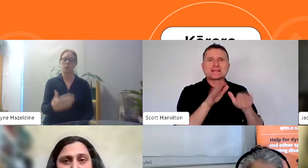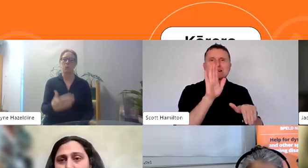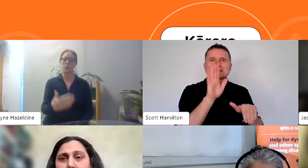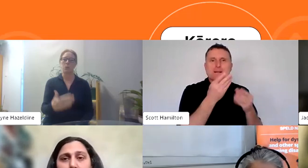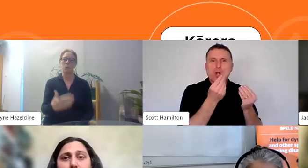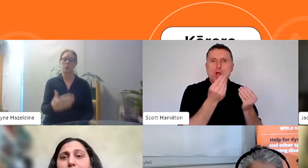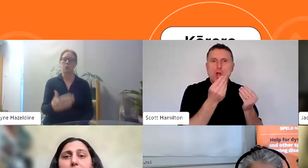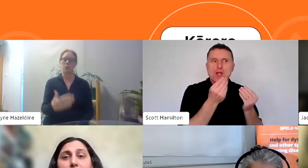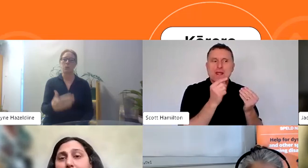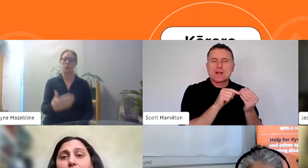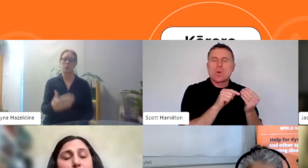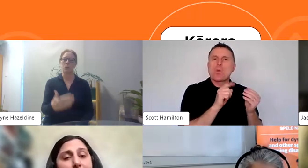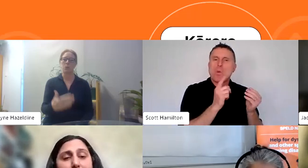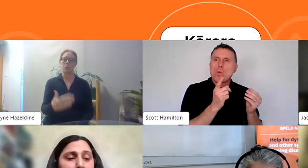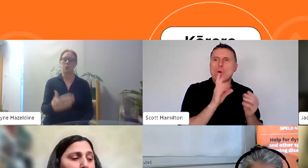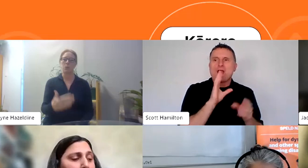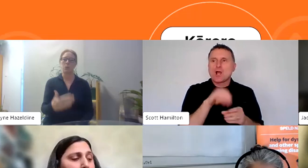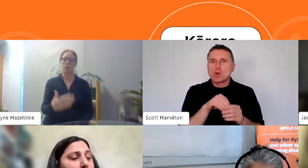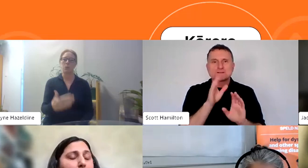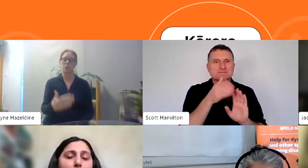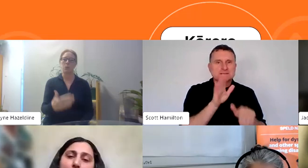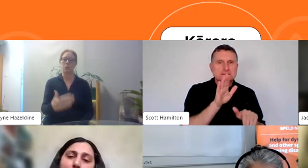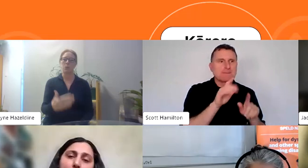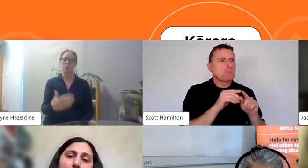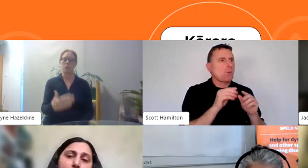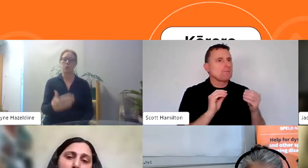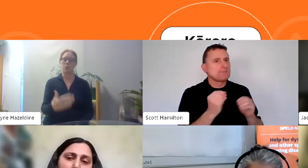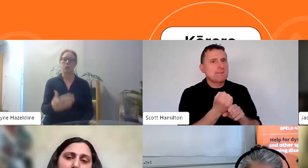citizenship, creating those diverse communities. When our children